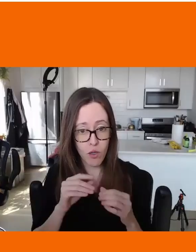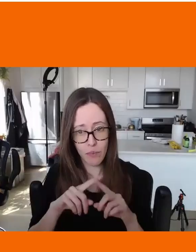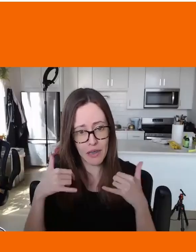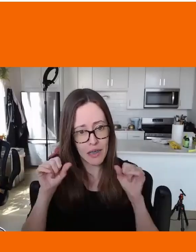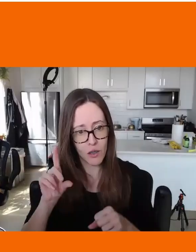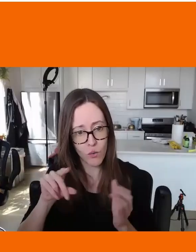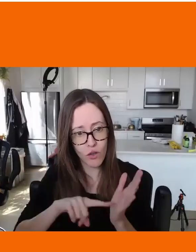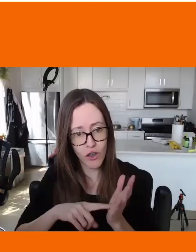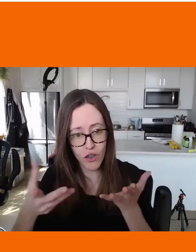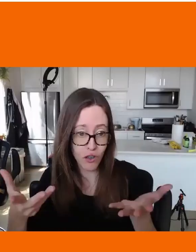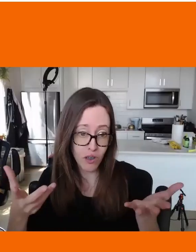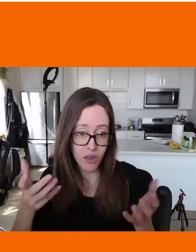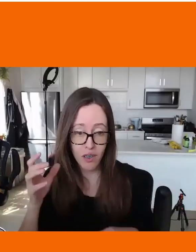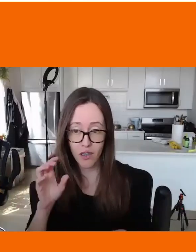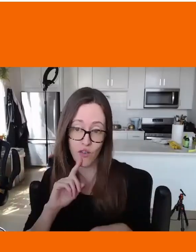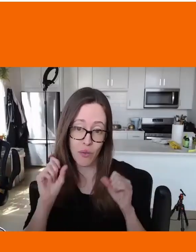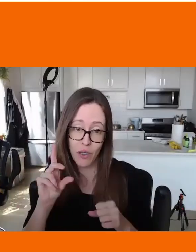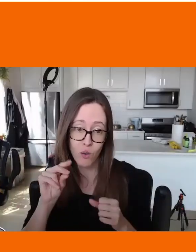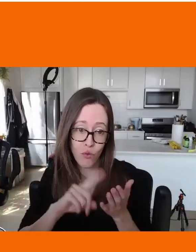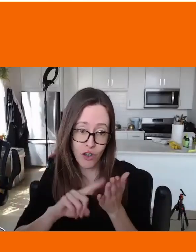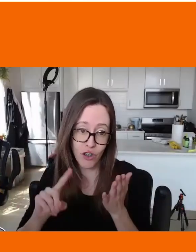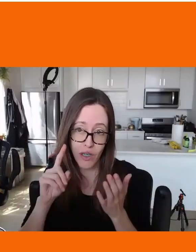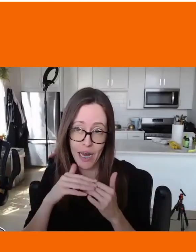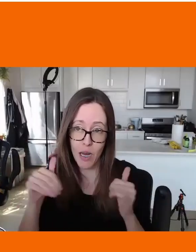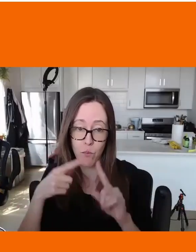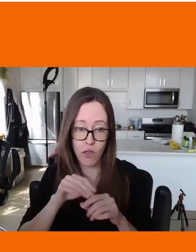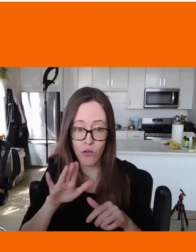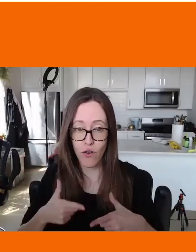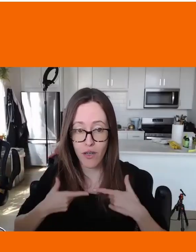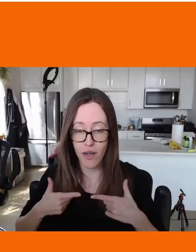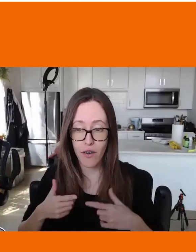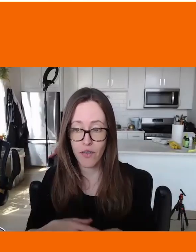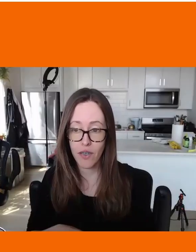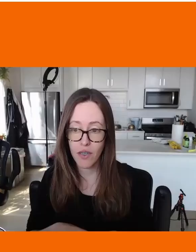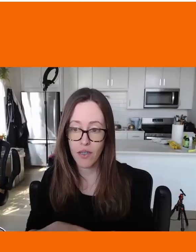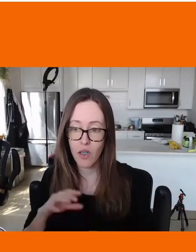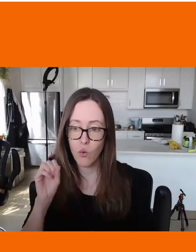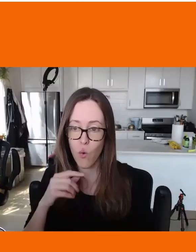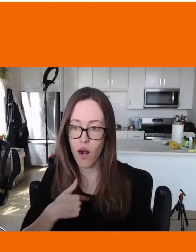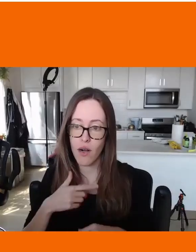I wasn't in school anymore, but I'm an example to prove you can do research during your life,